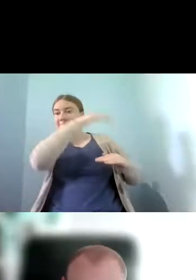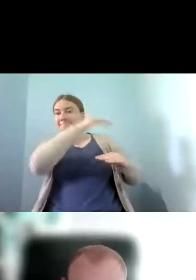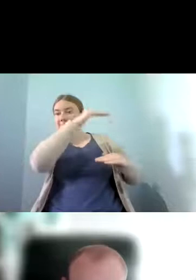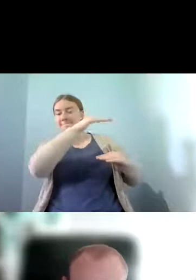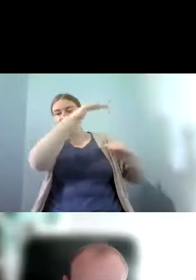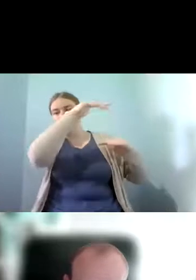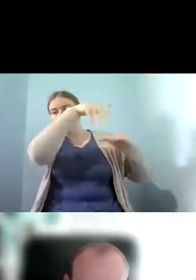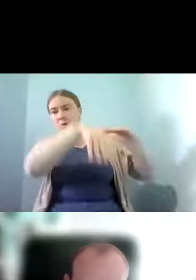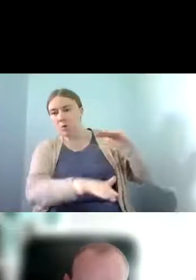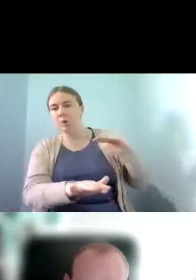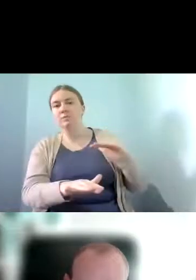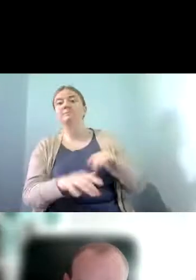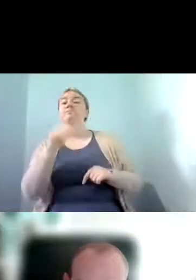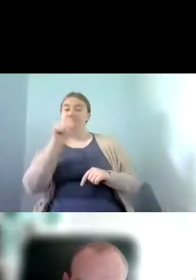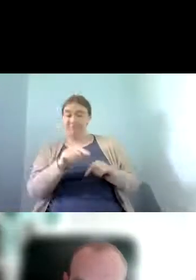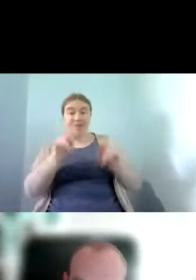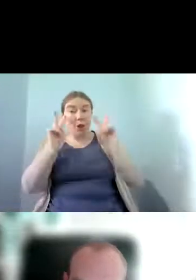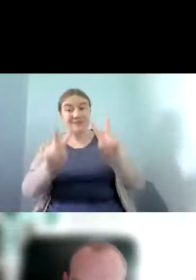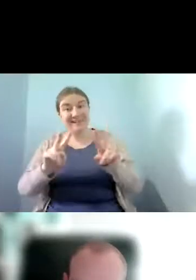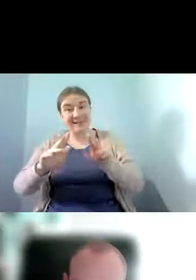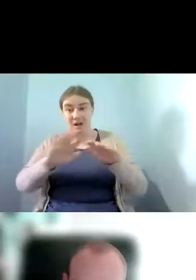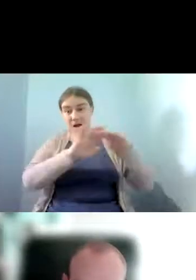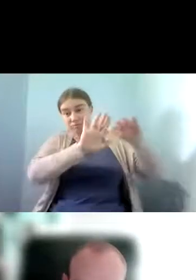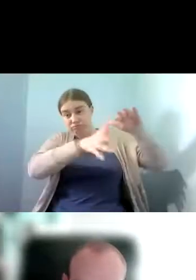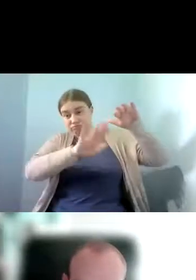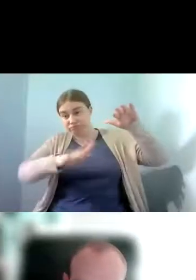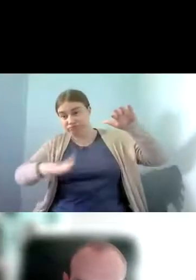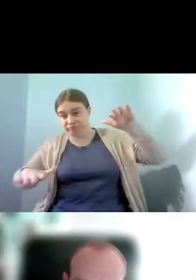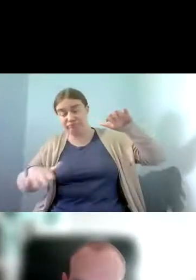the cross section shows that they are constructed from large rocks encased in an early form of